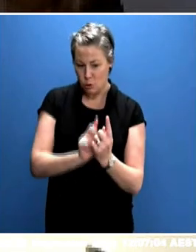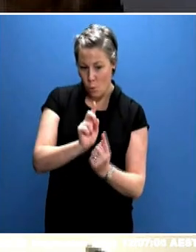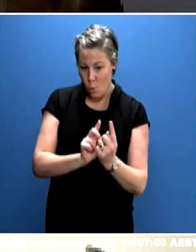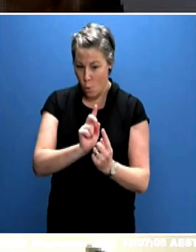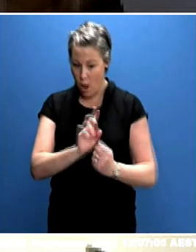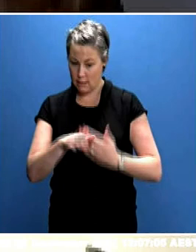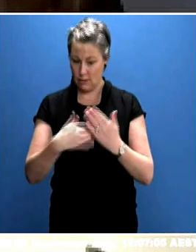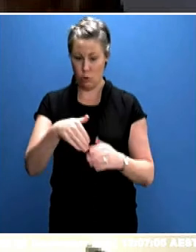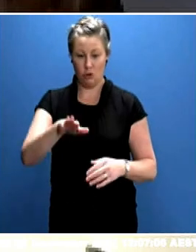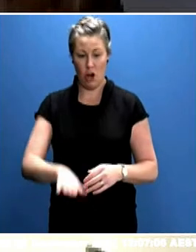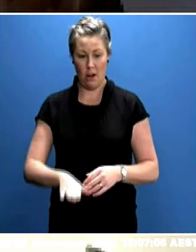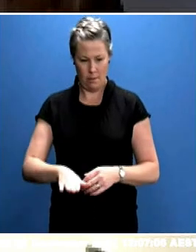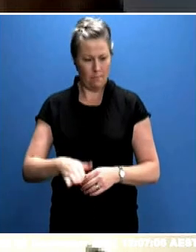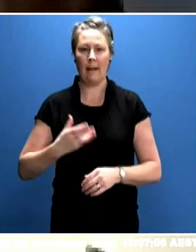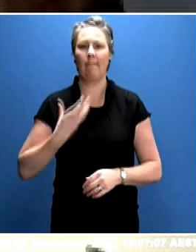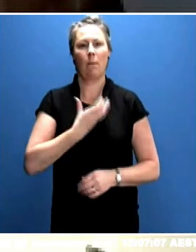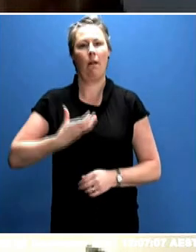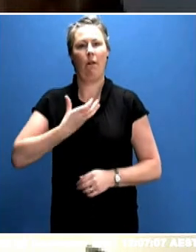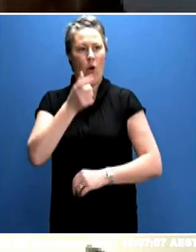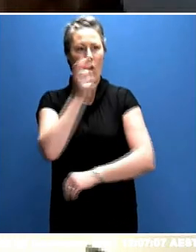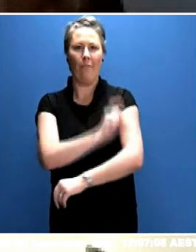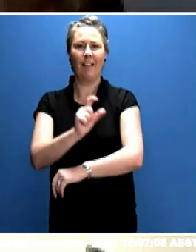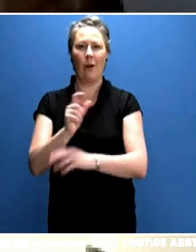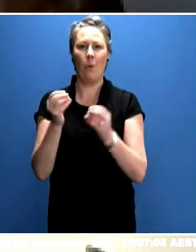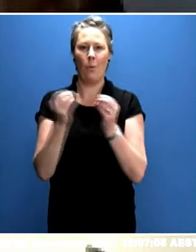child is feeling comfortable with the supports that are put in place.